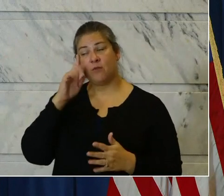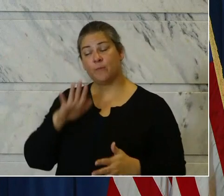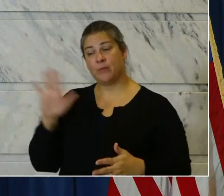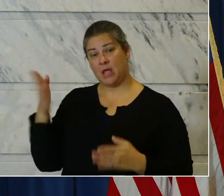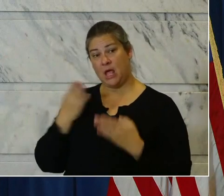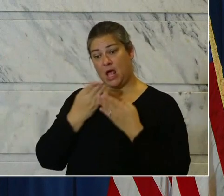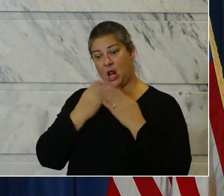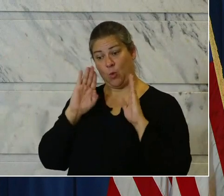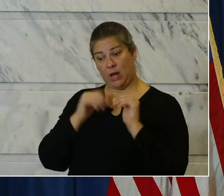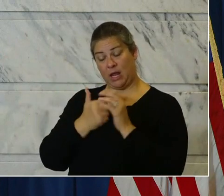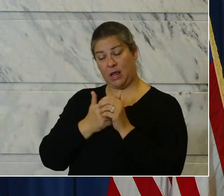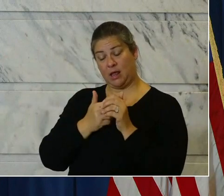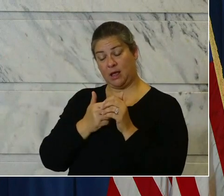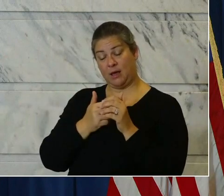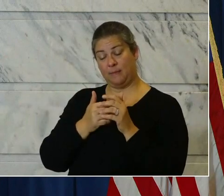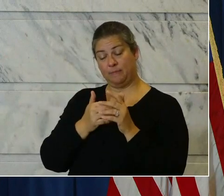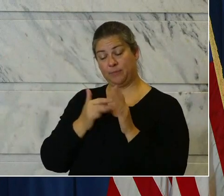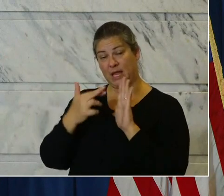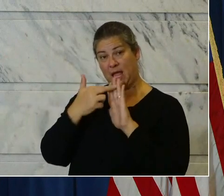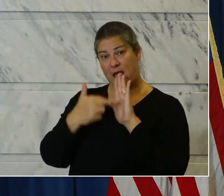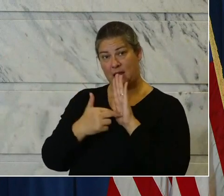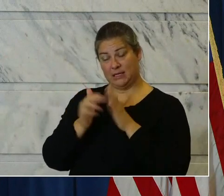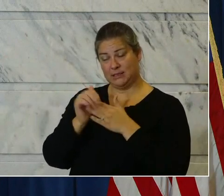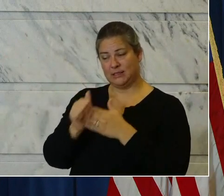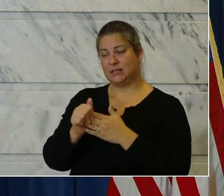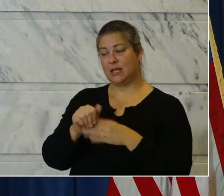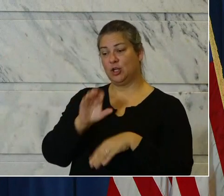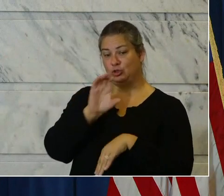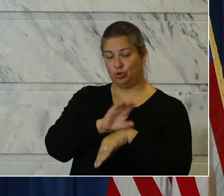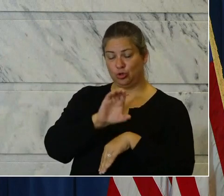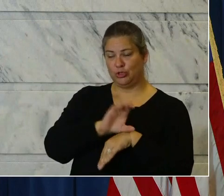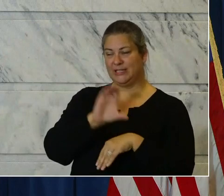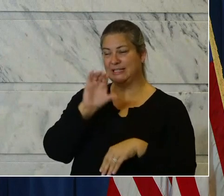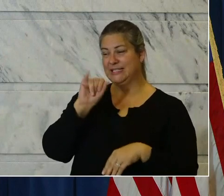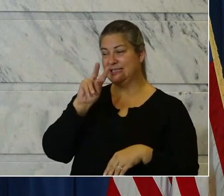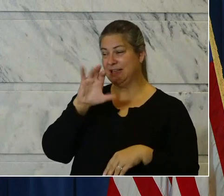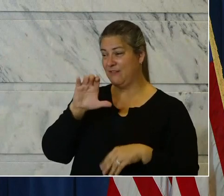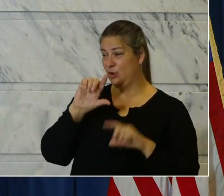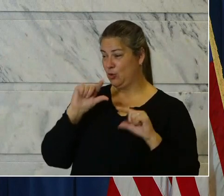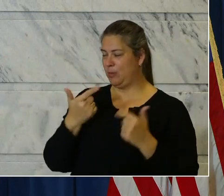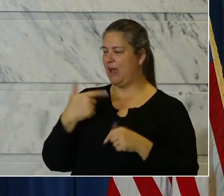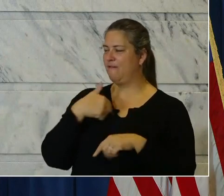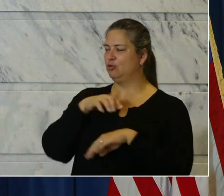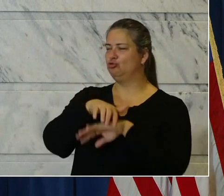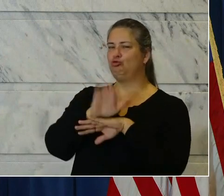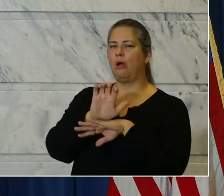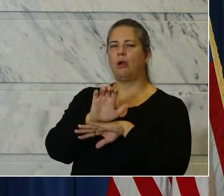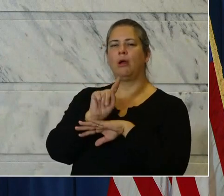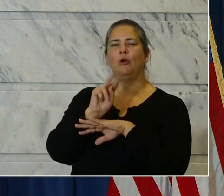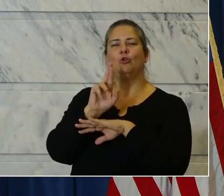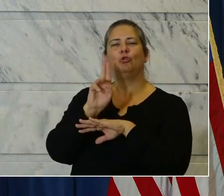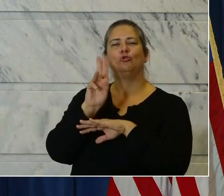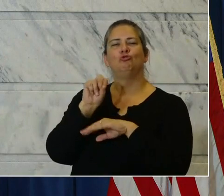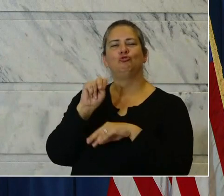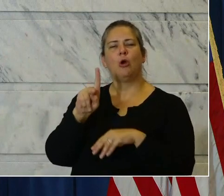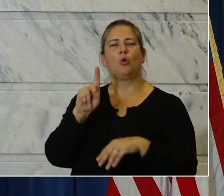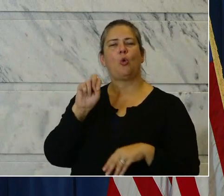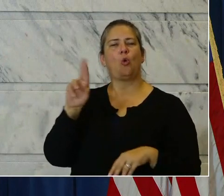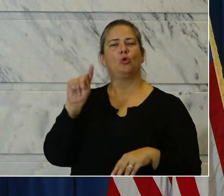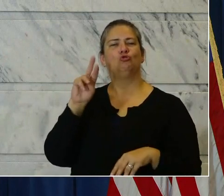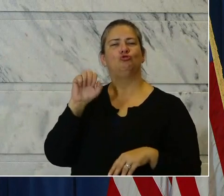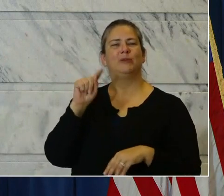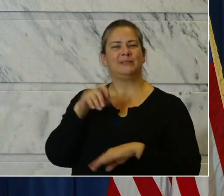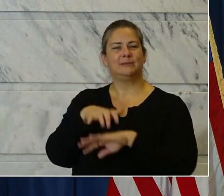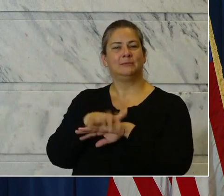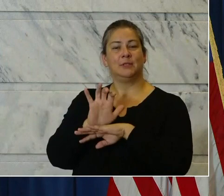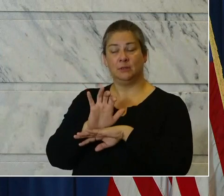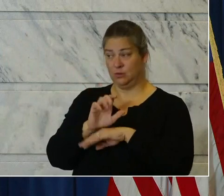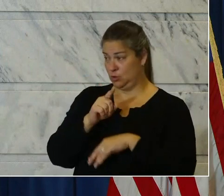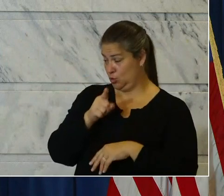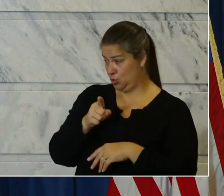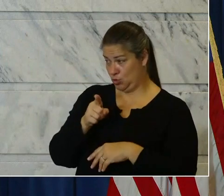TO RESPOND. TOWN THE HALLOWEEN